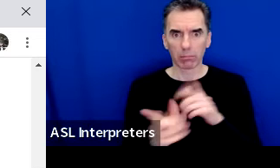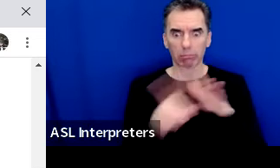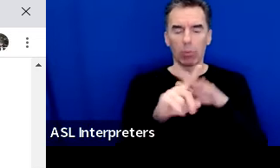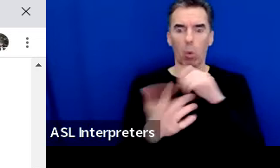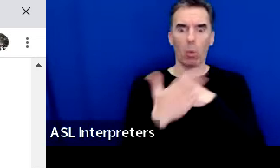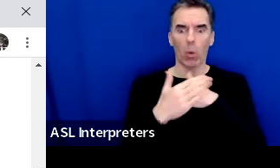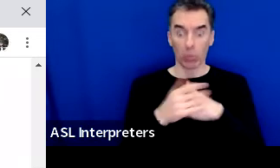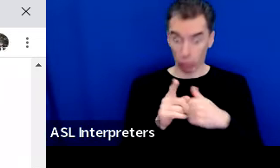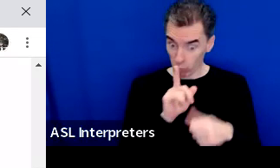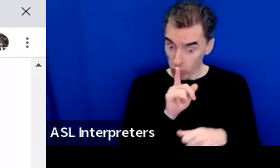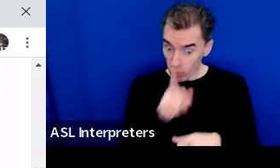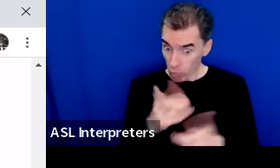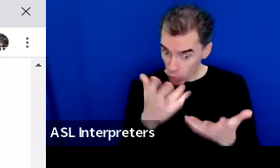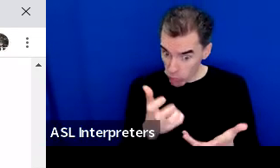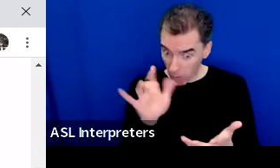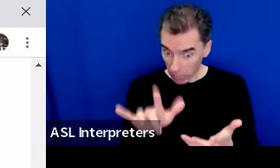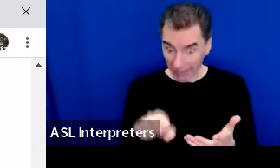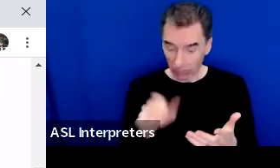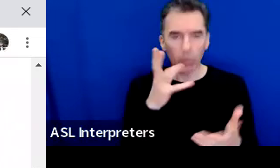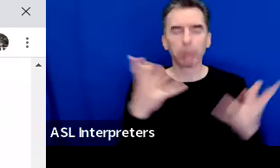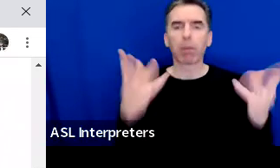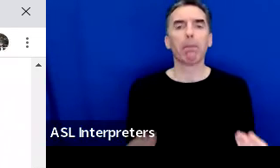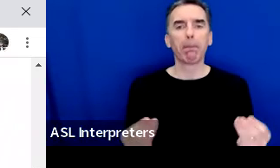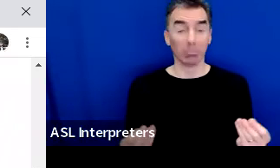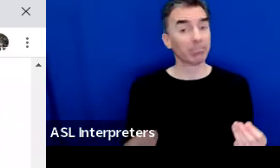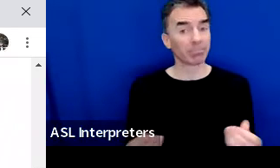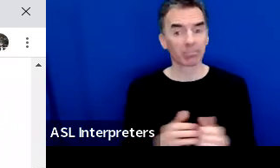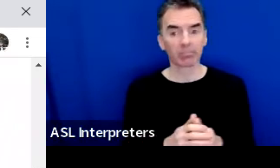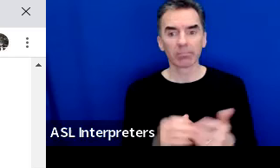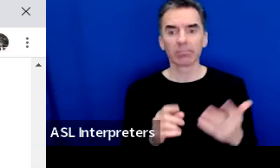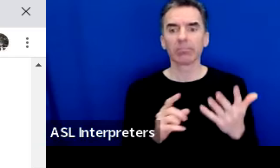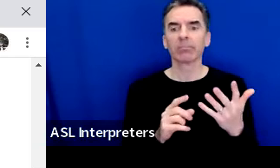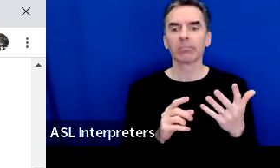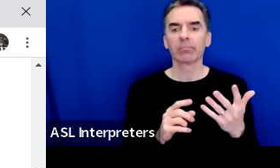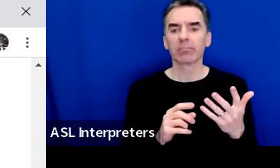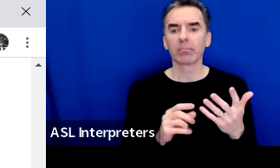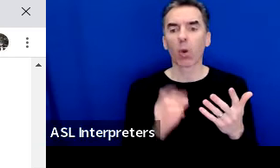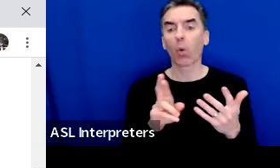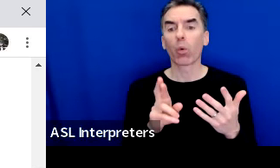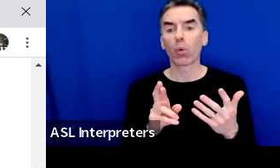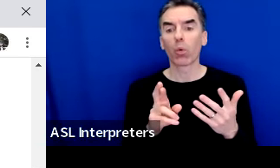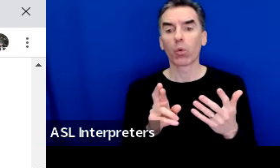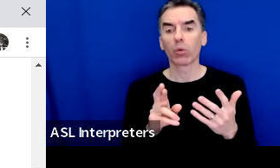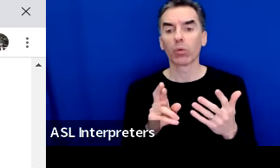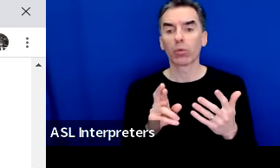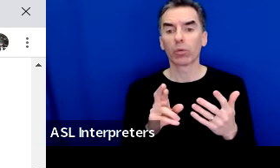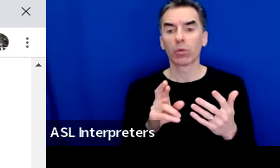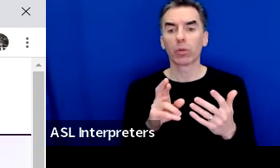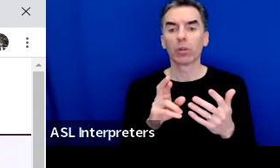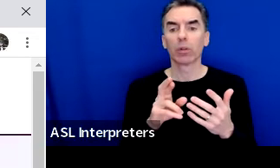Or a question that's if you want to change the student scores, you can do it this way too. There's lots of ways let me change settings